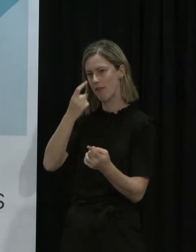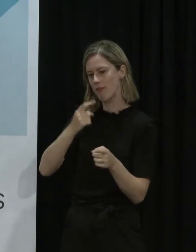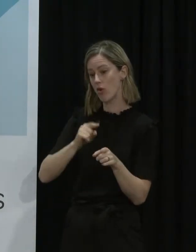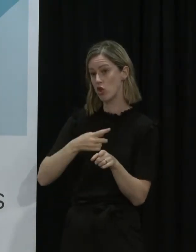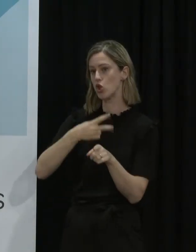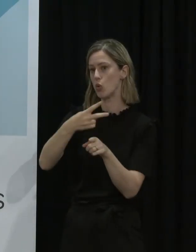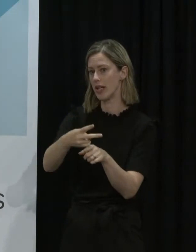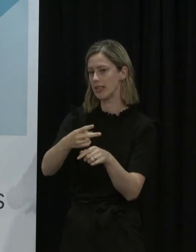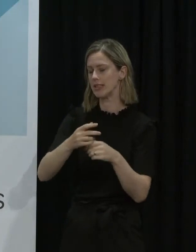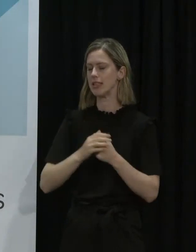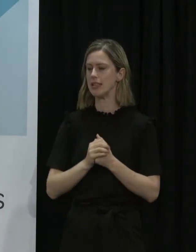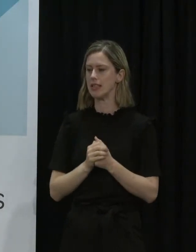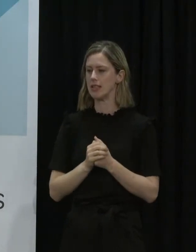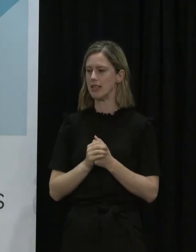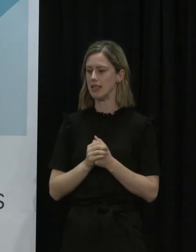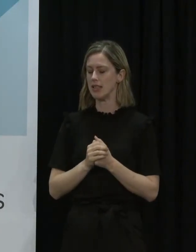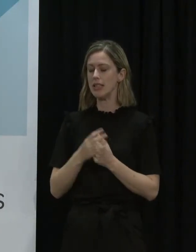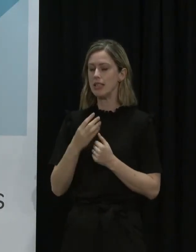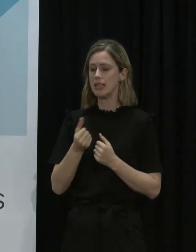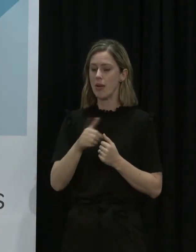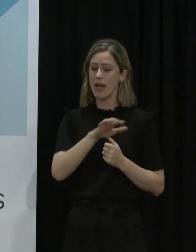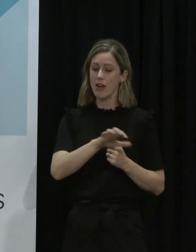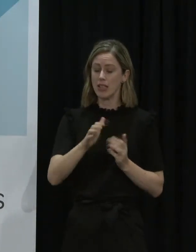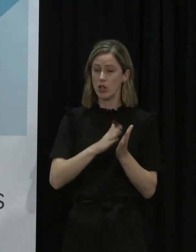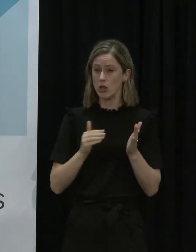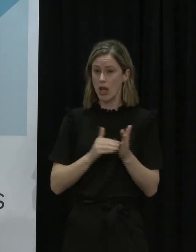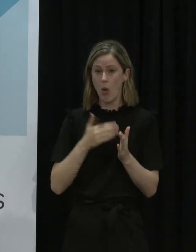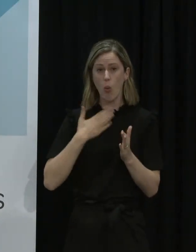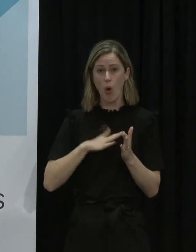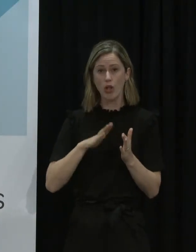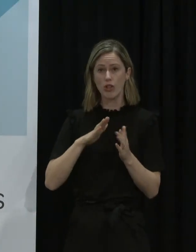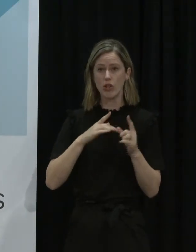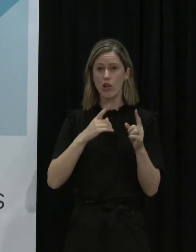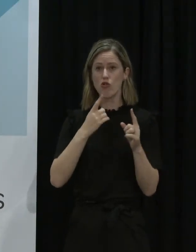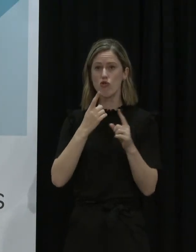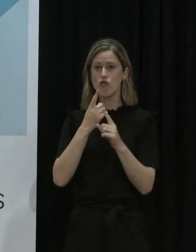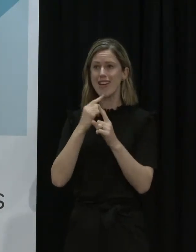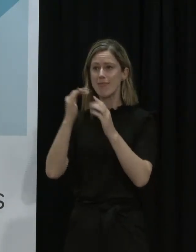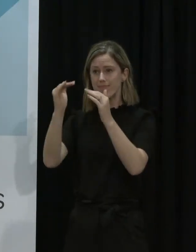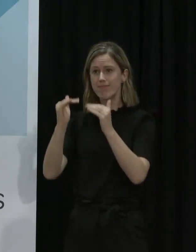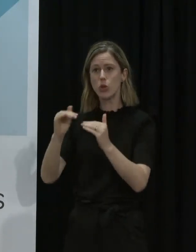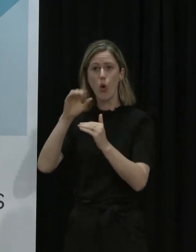decision. It won't be the only one as we go into - after that